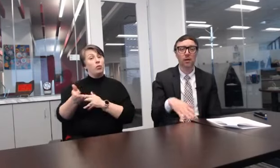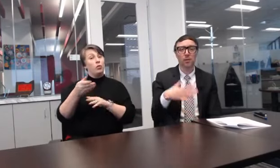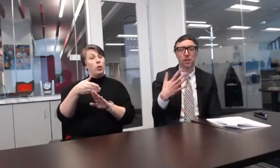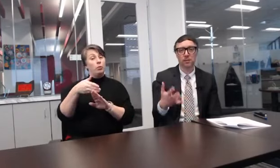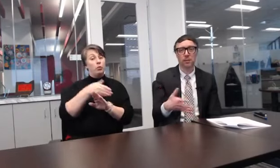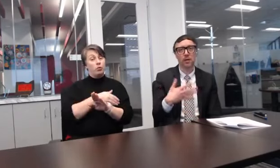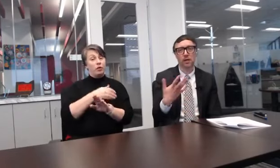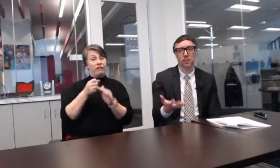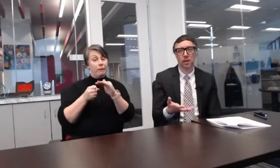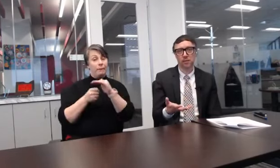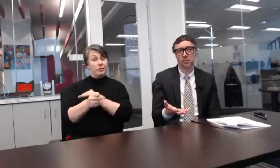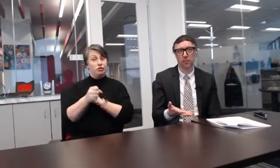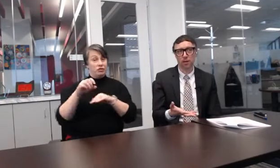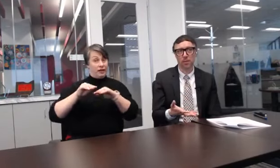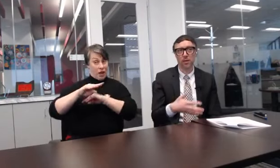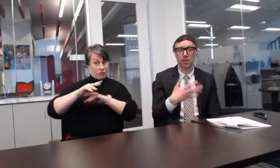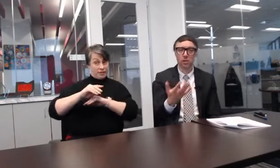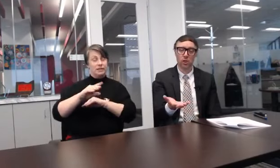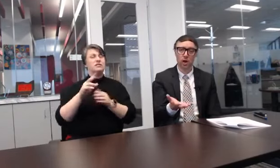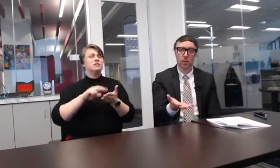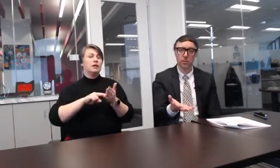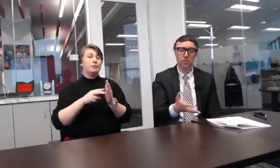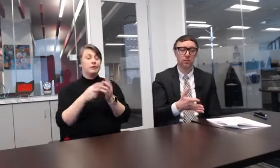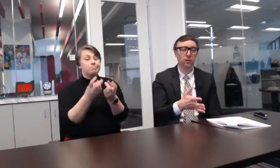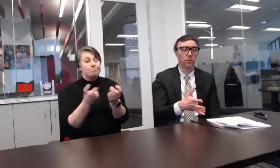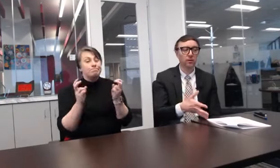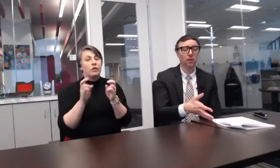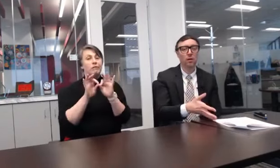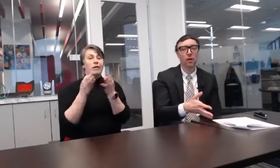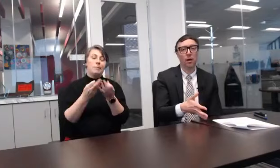and it basically educates the family, these are your options.